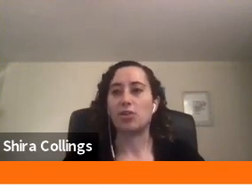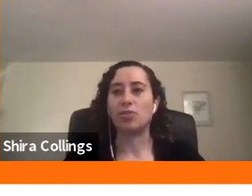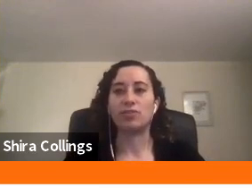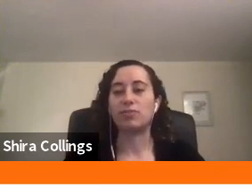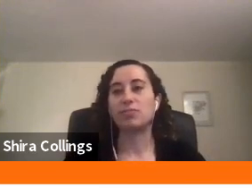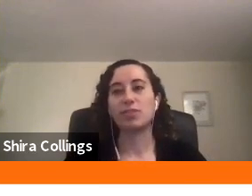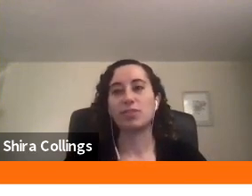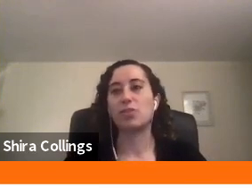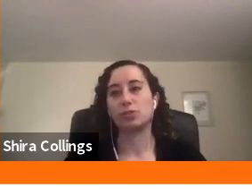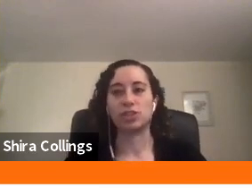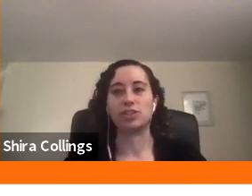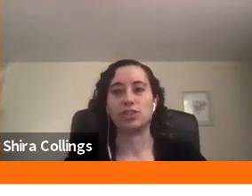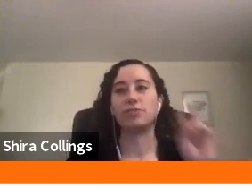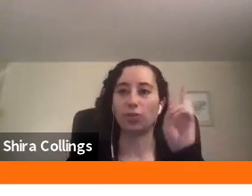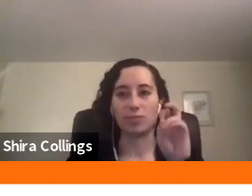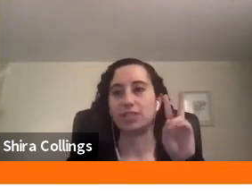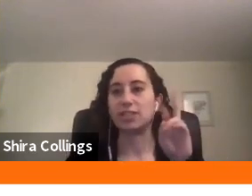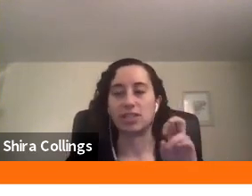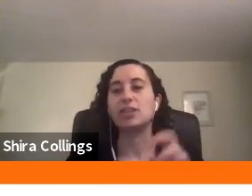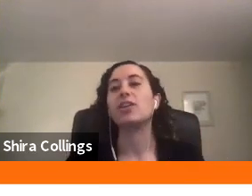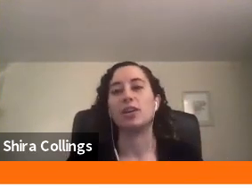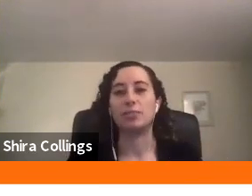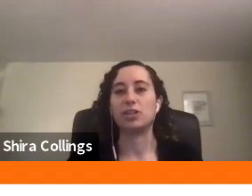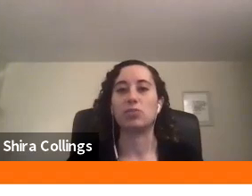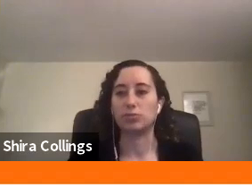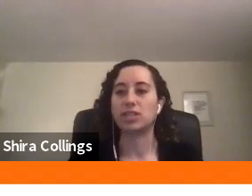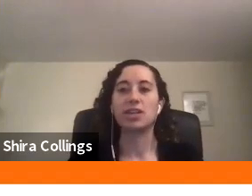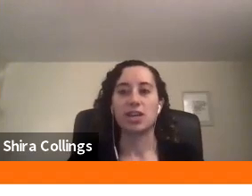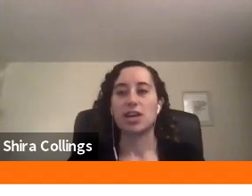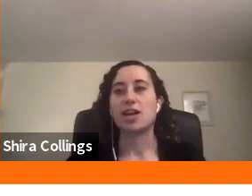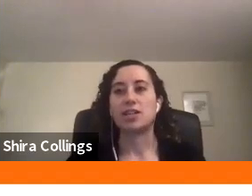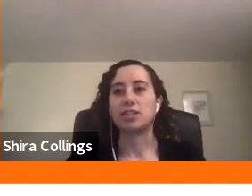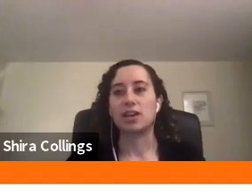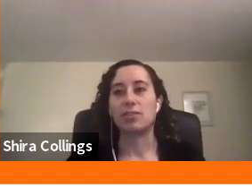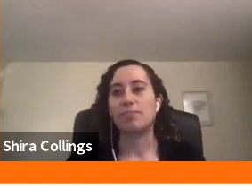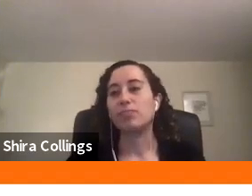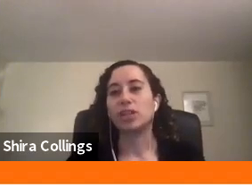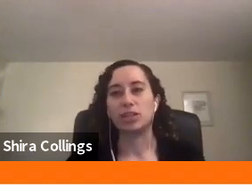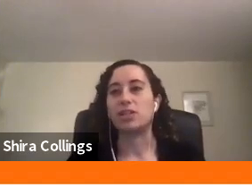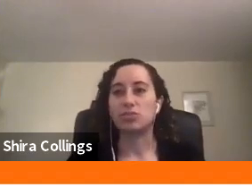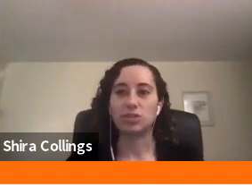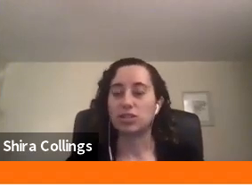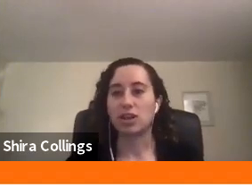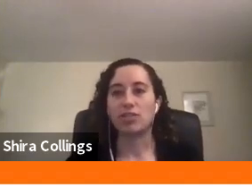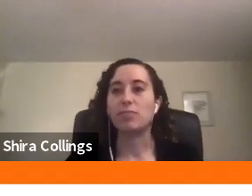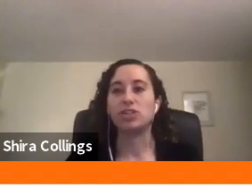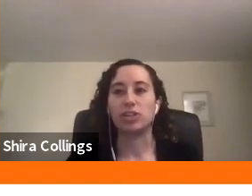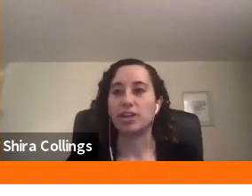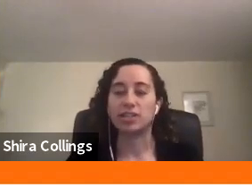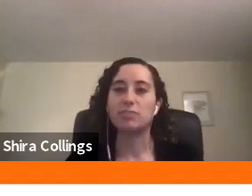of how the BMI has been used for like racist purposes. And how the notion